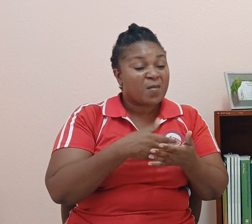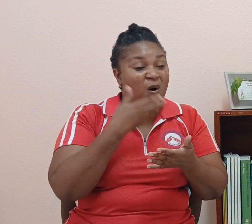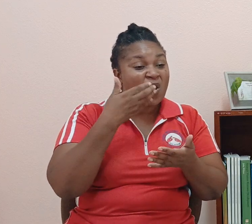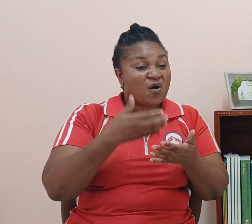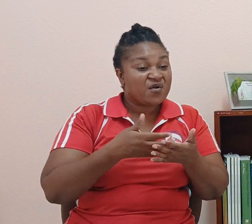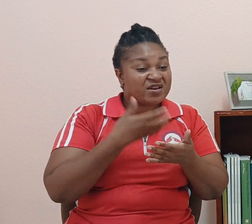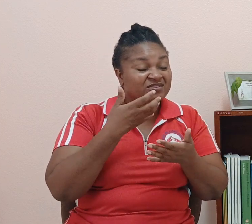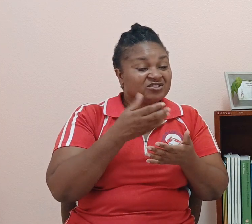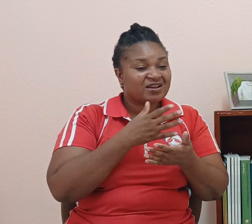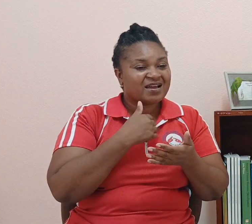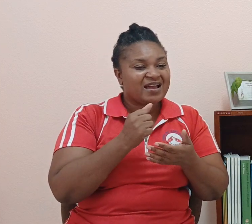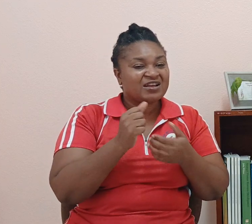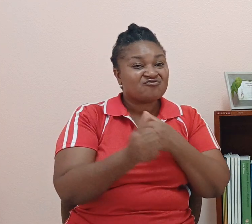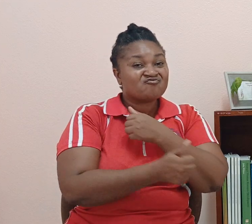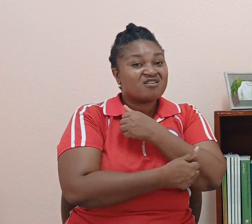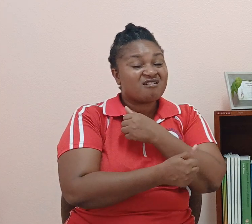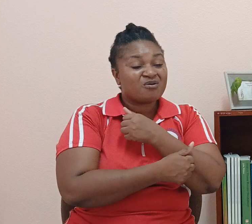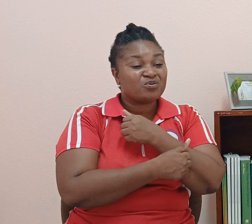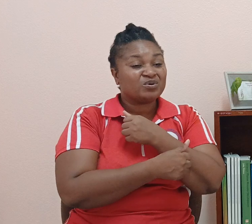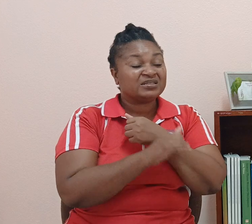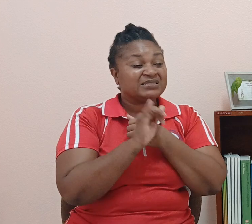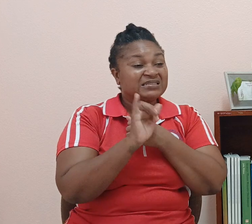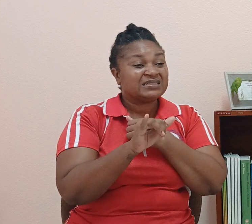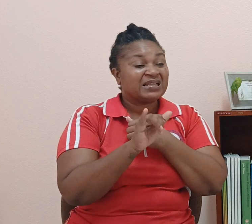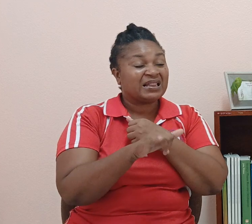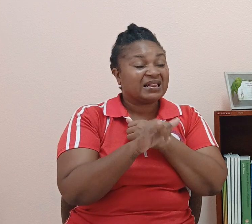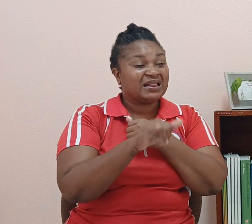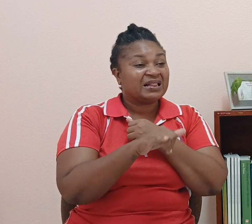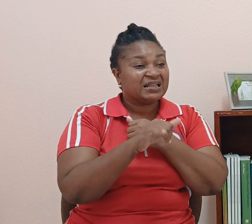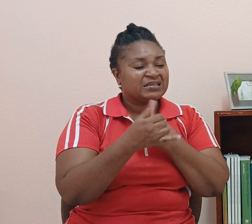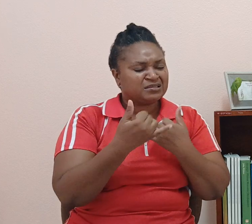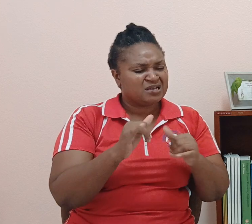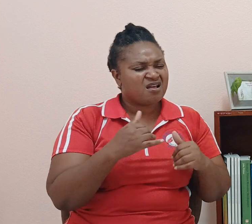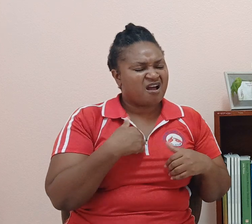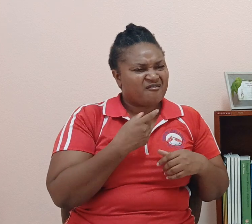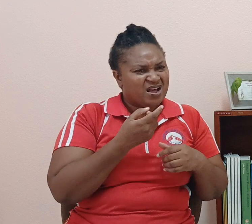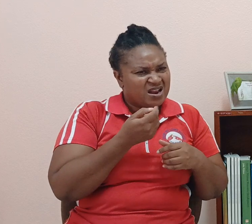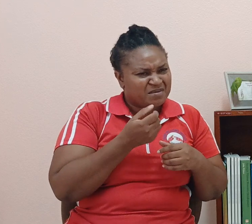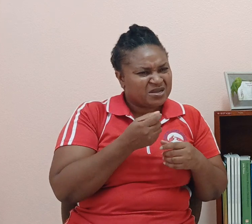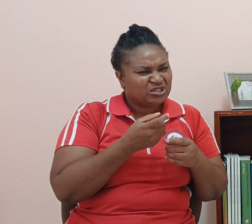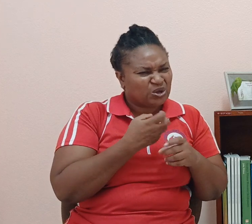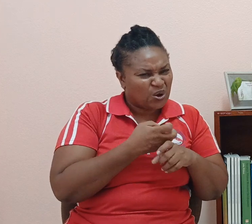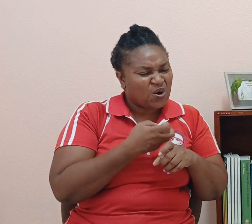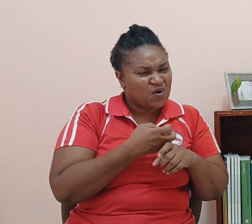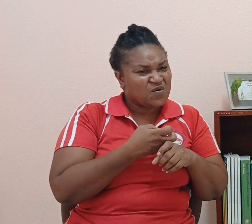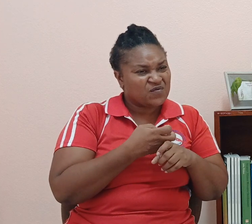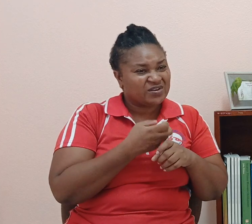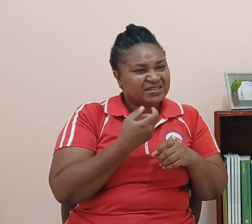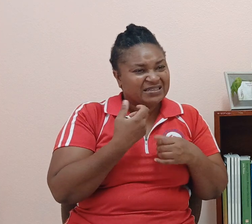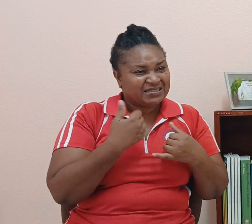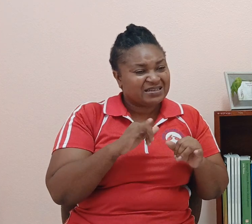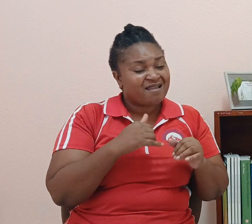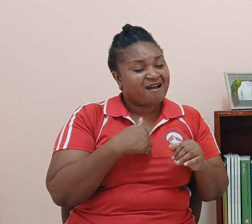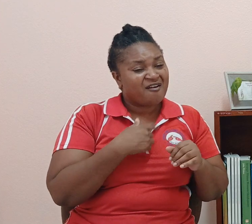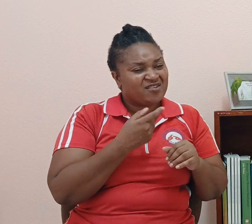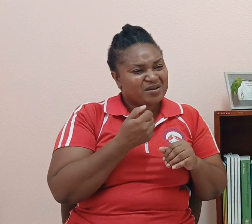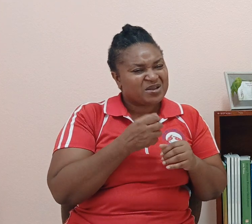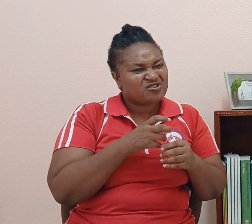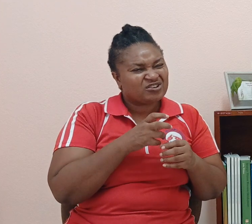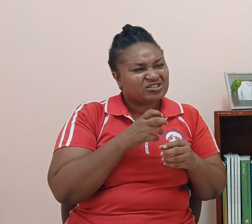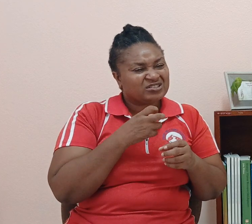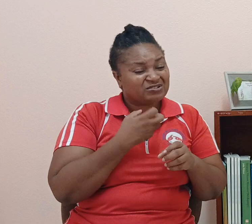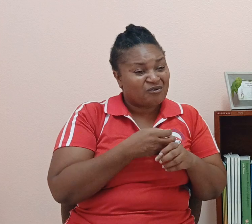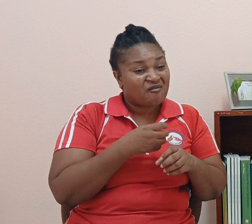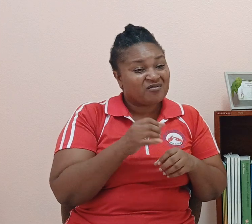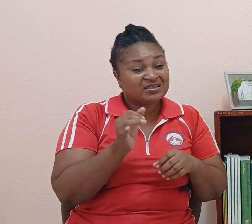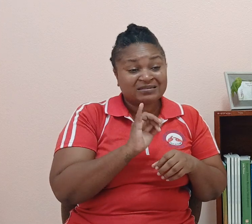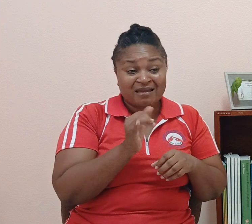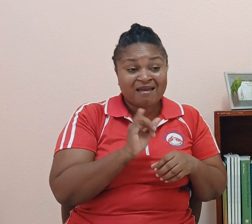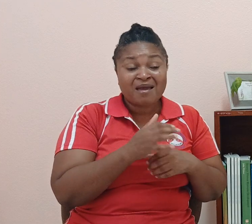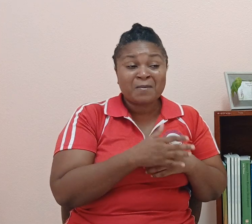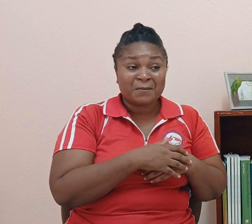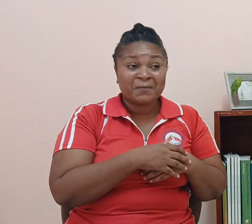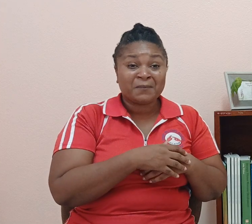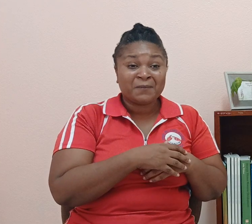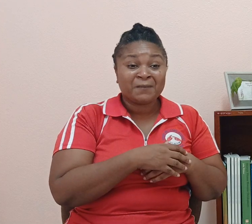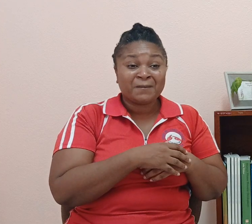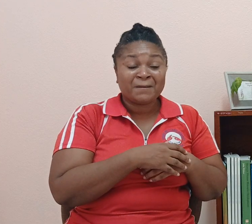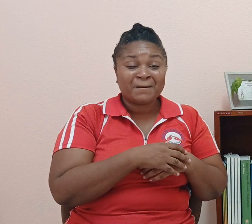and the crackers would still have a little resilience/a little crunch in it just the same.